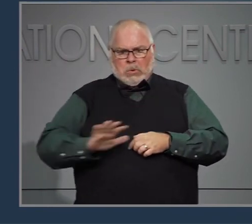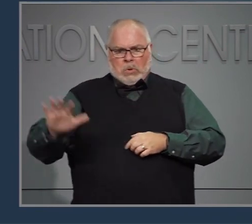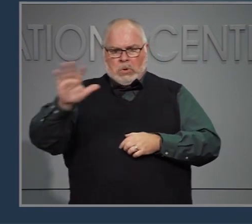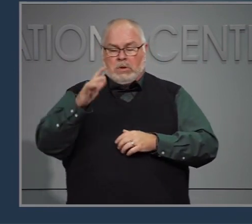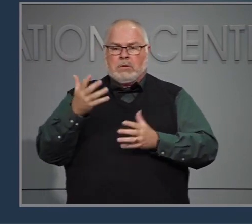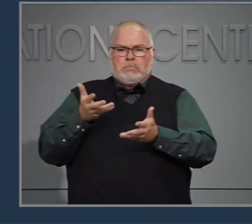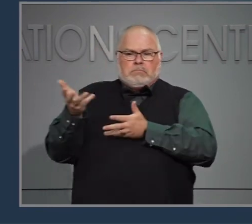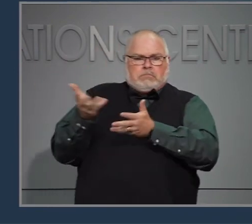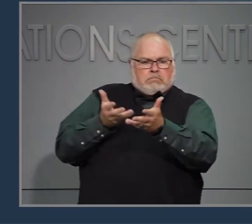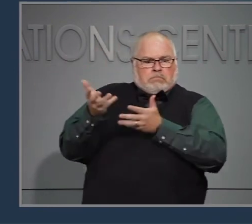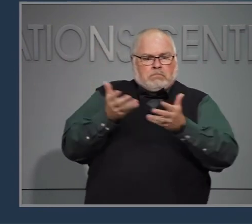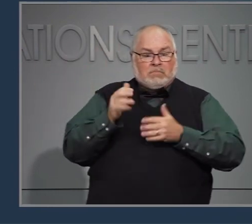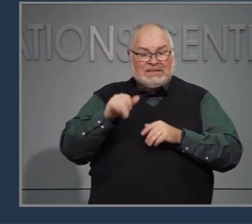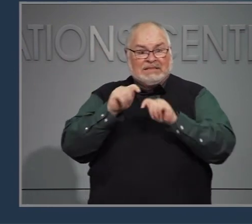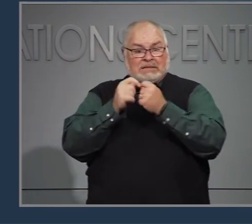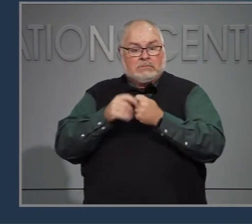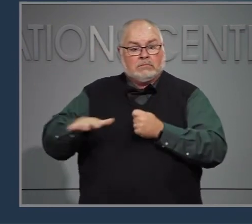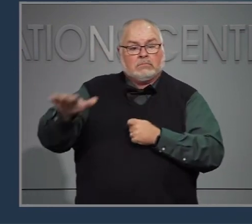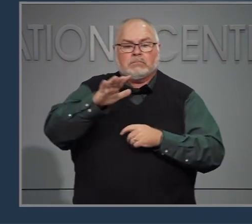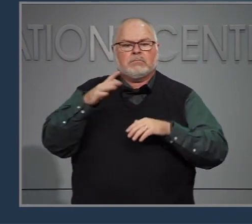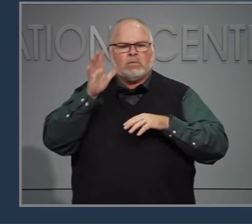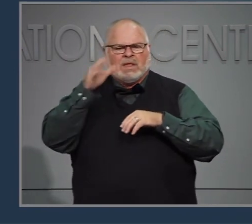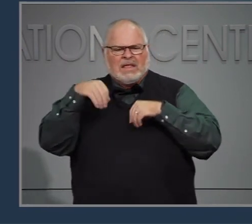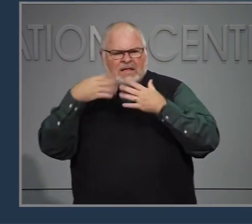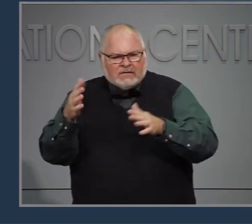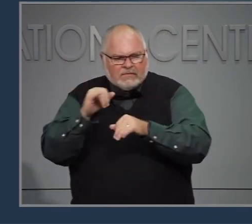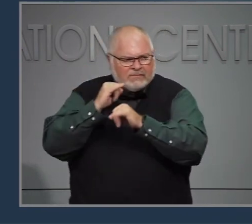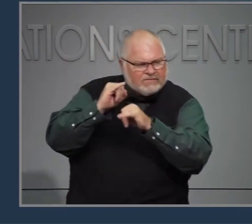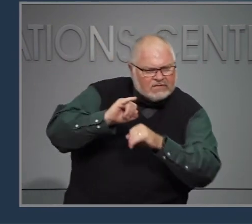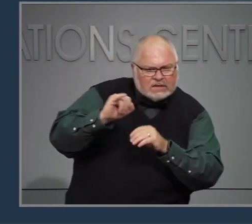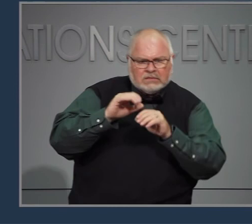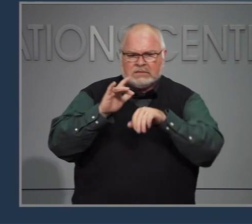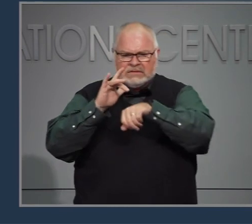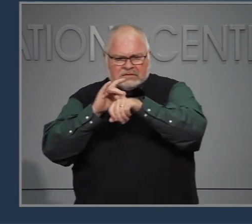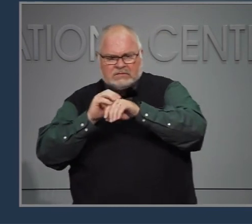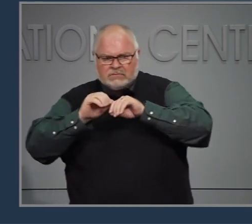THESE TEAMS WILL PROVIDE ON SITE INFECTION PREVENTION AND CONTROL HELP CONTINUING OUR